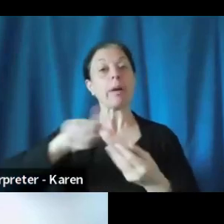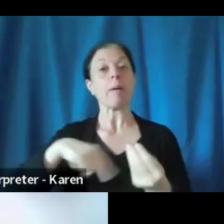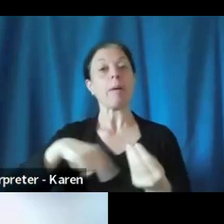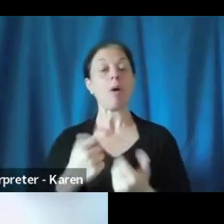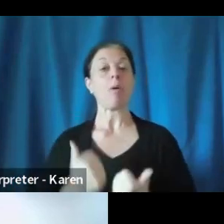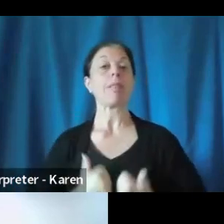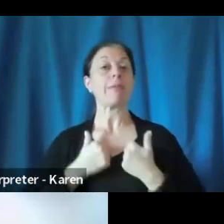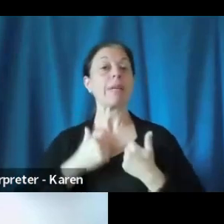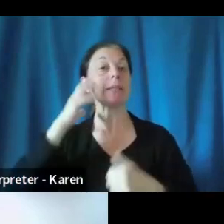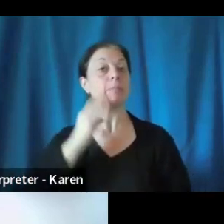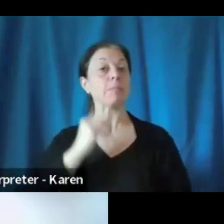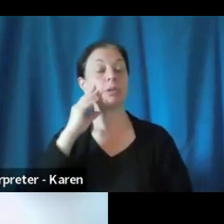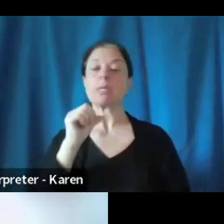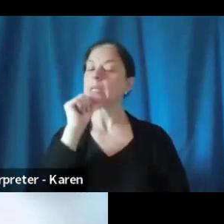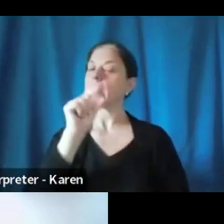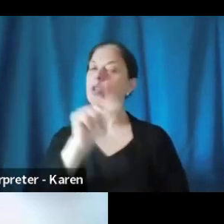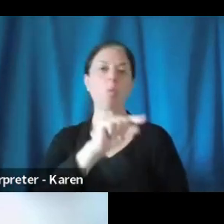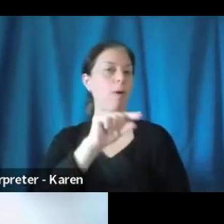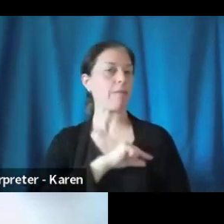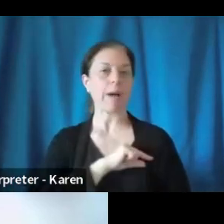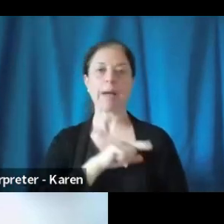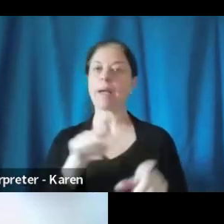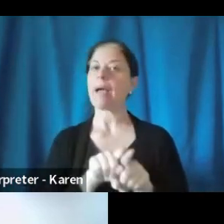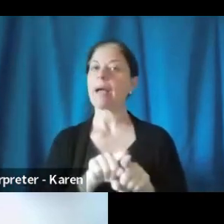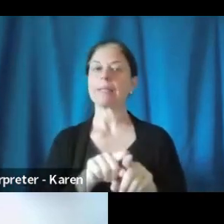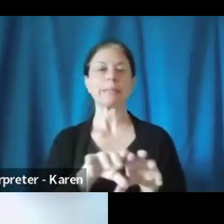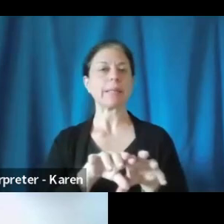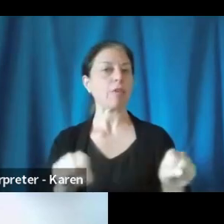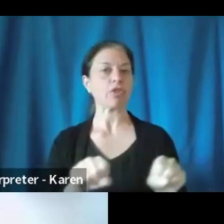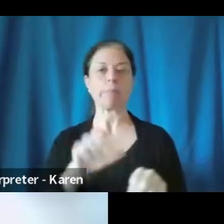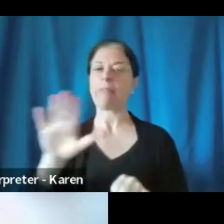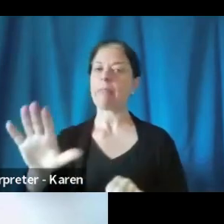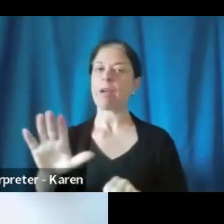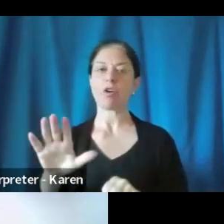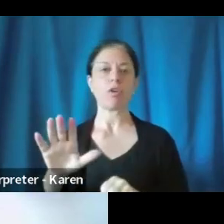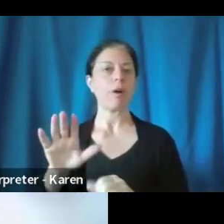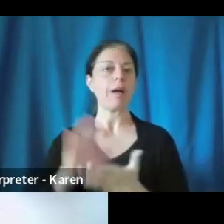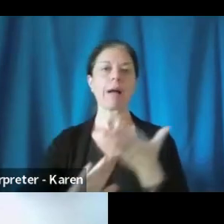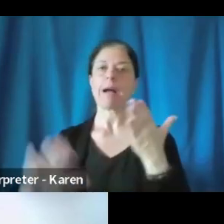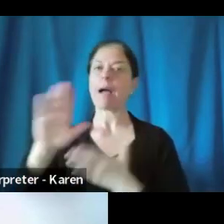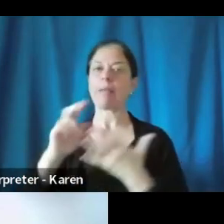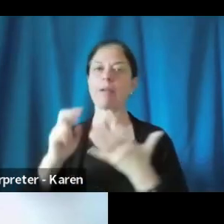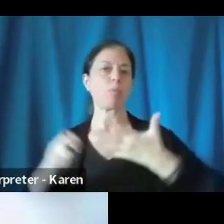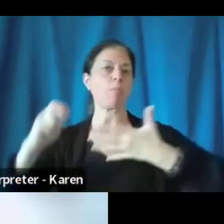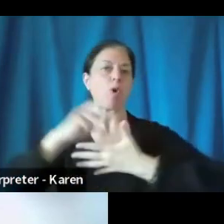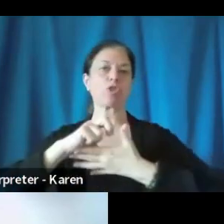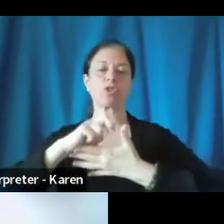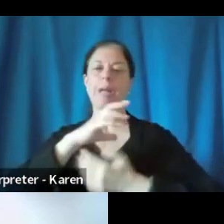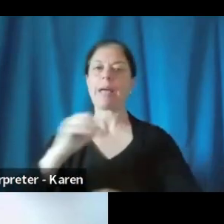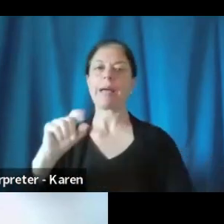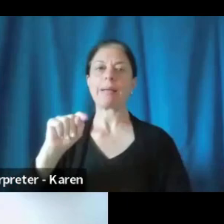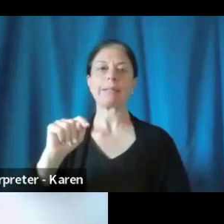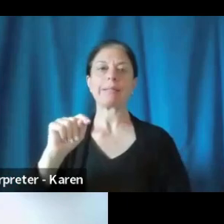promotion and tenure because writing about lived experience doesn't qualify